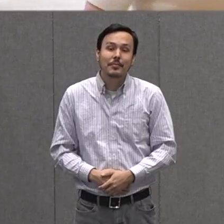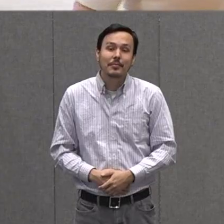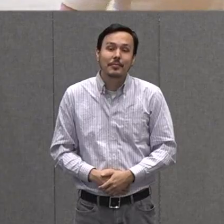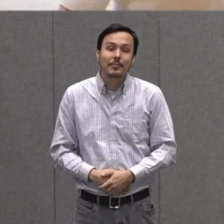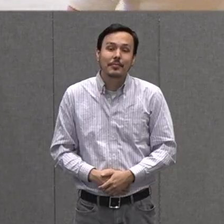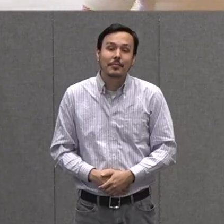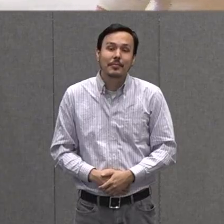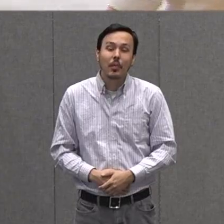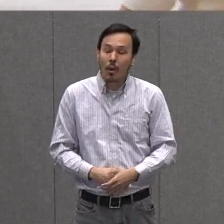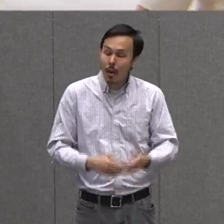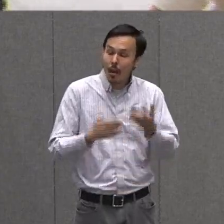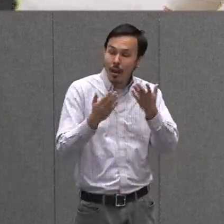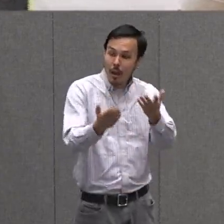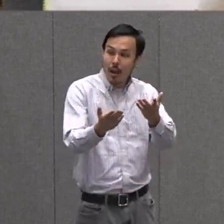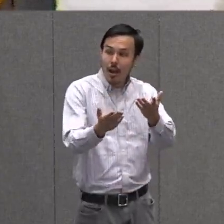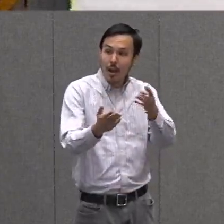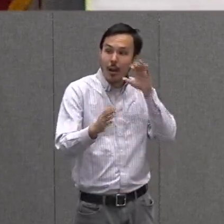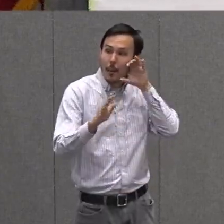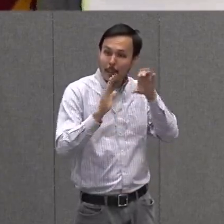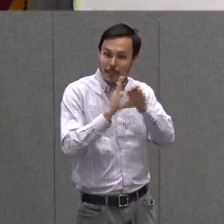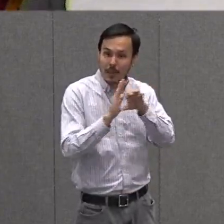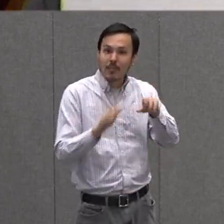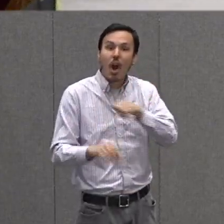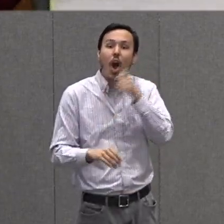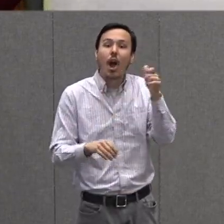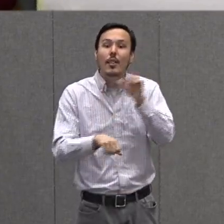Here is this picture of another community worker.